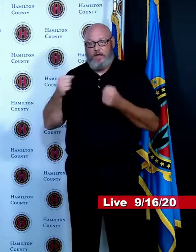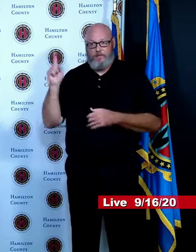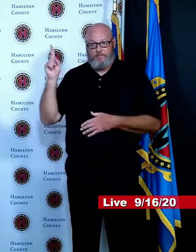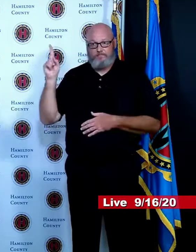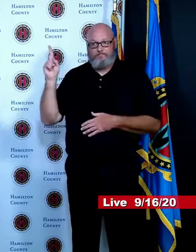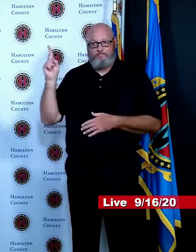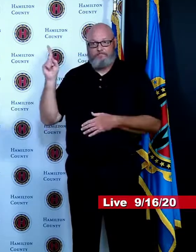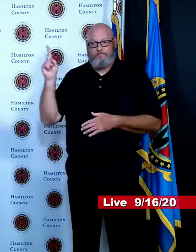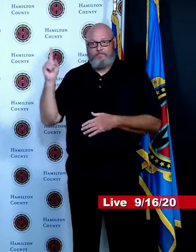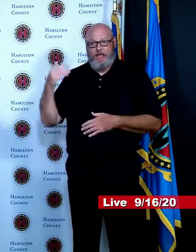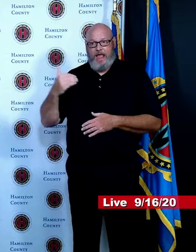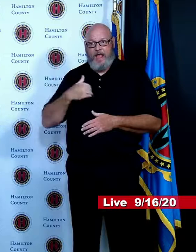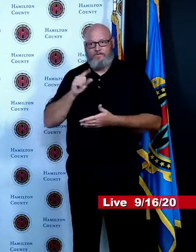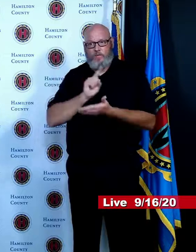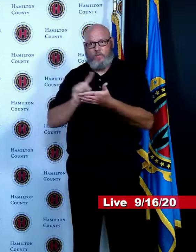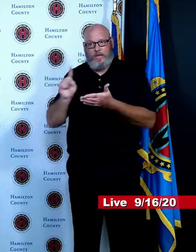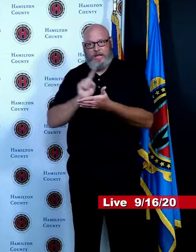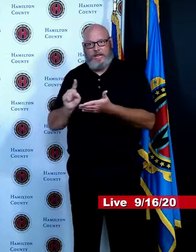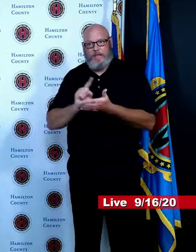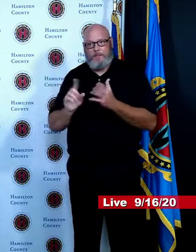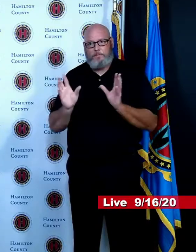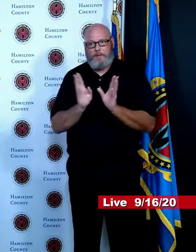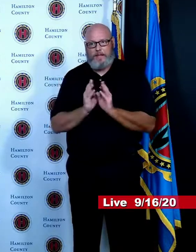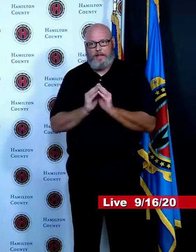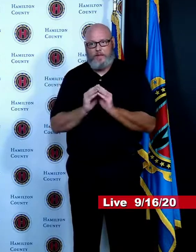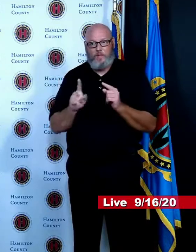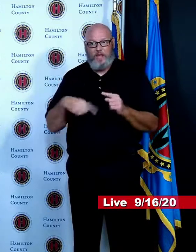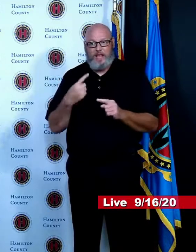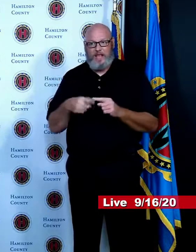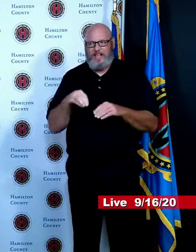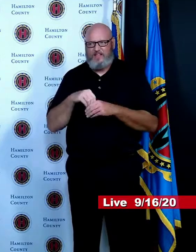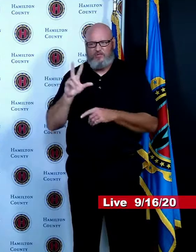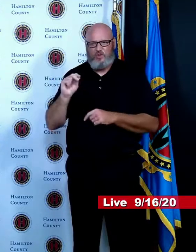minutes I know that Halloween is on that agenda and so we